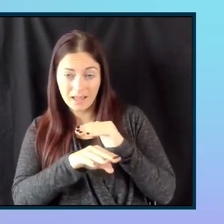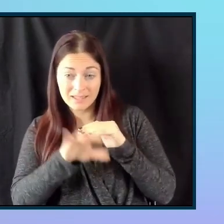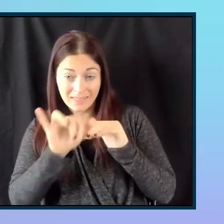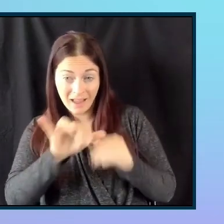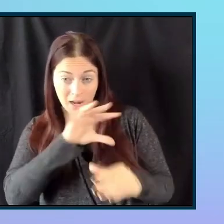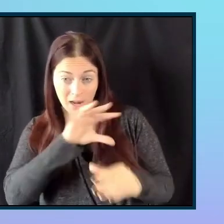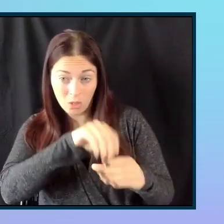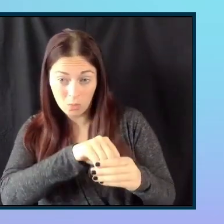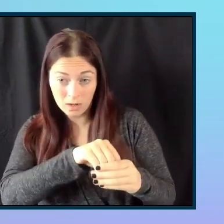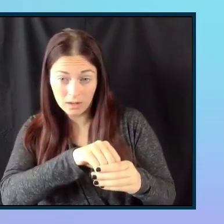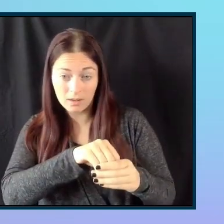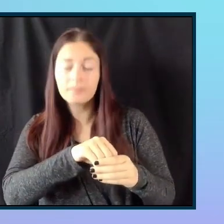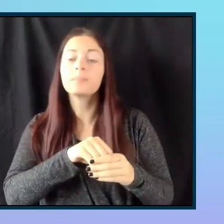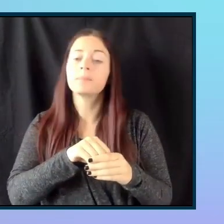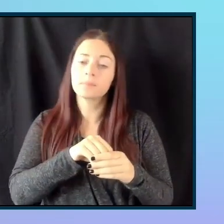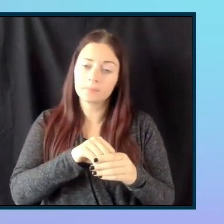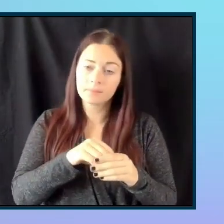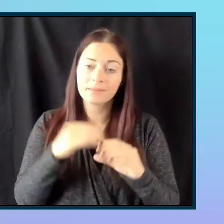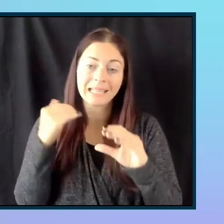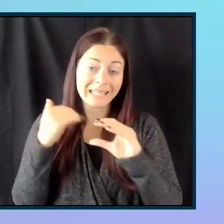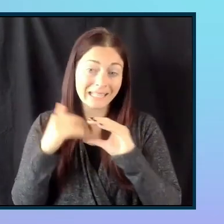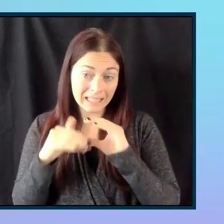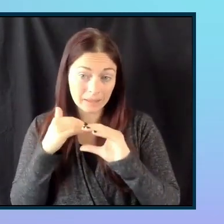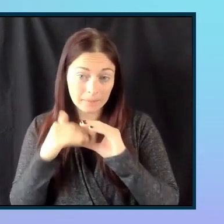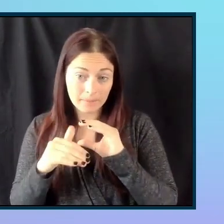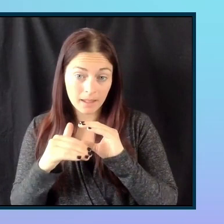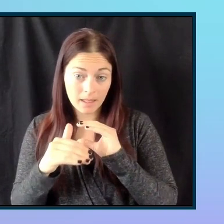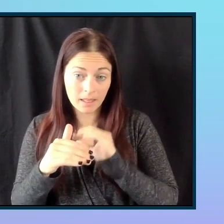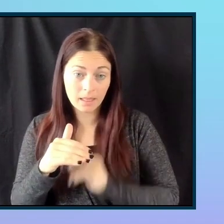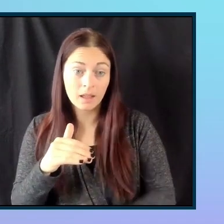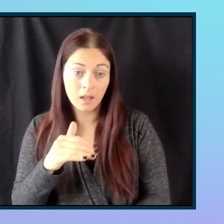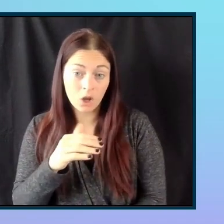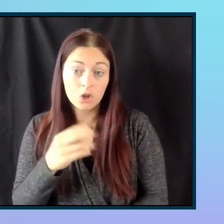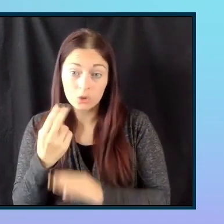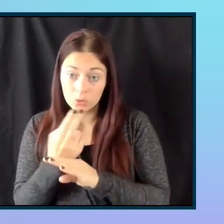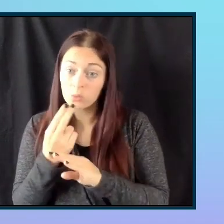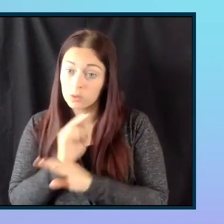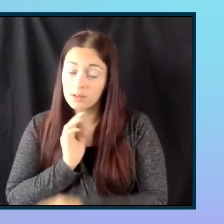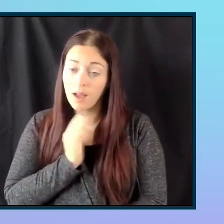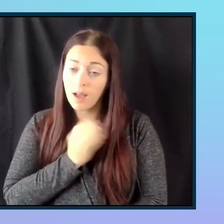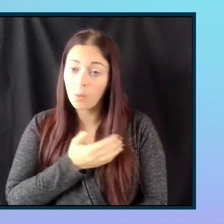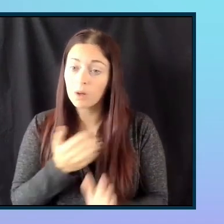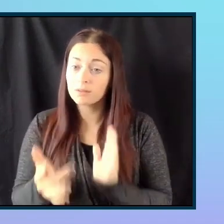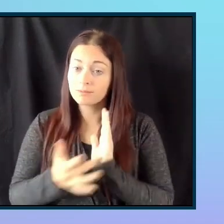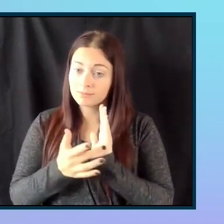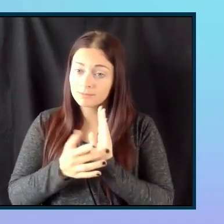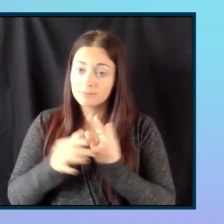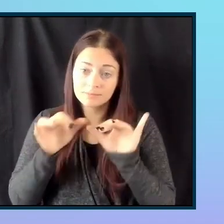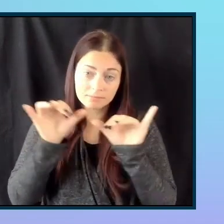Email does largely use web technologies. So I think it very well could,